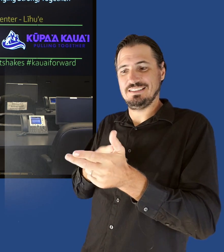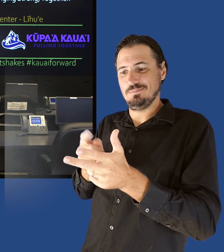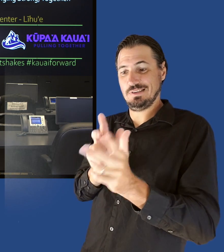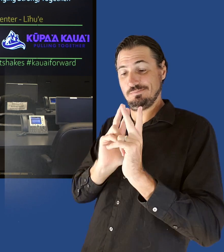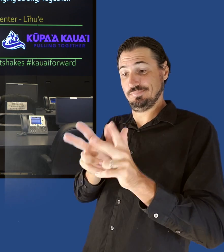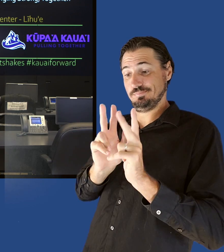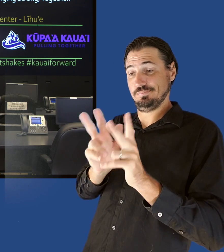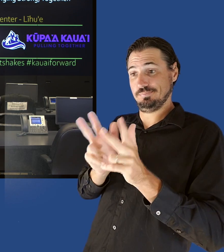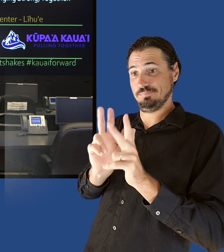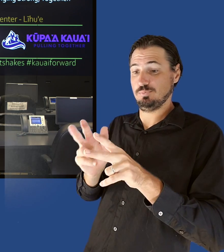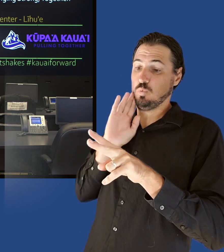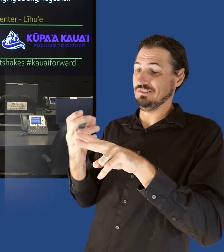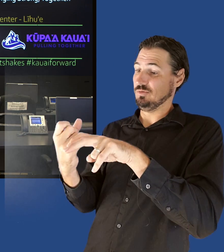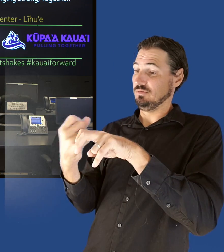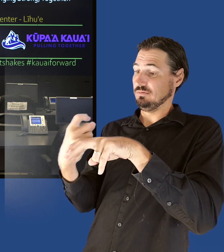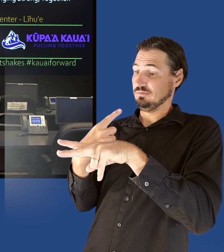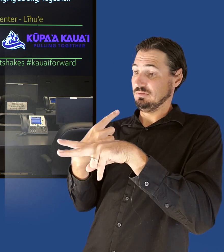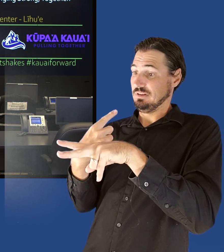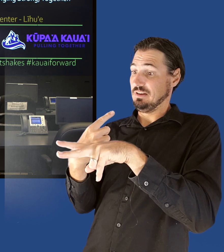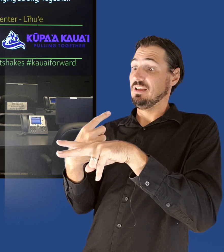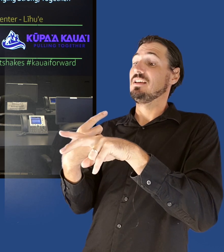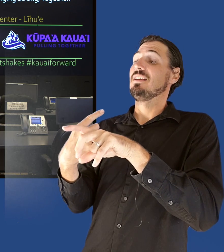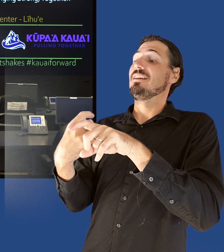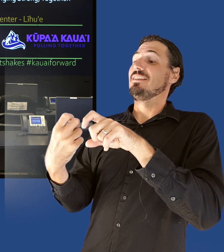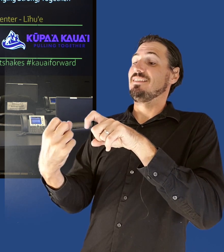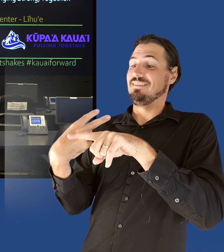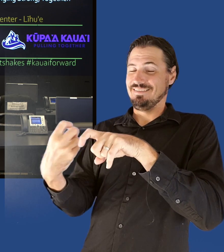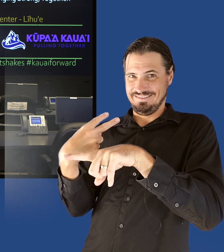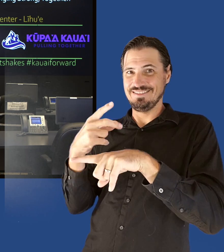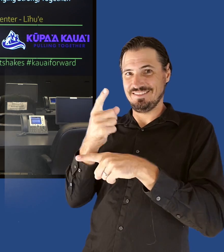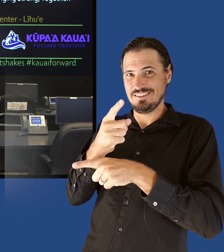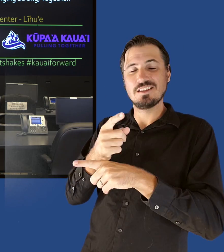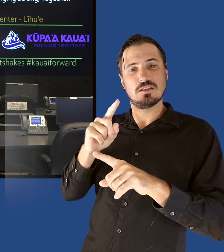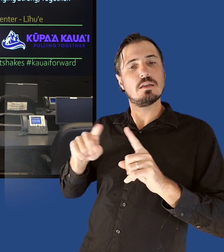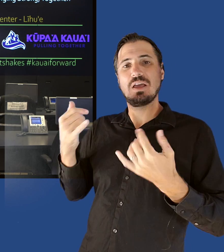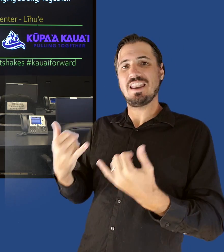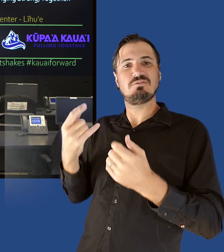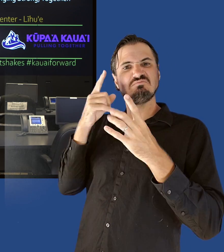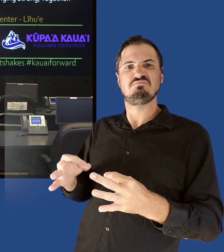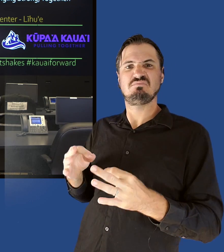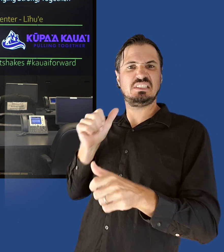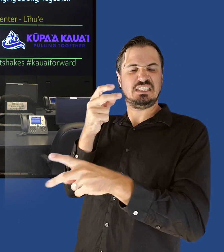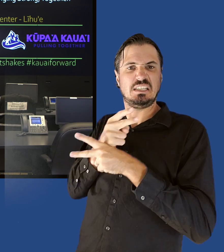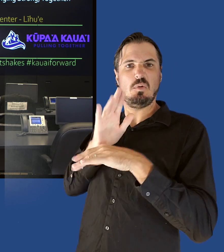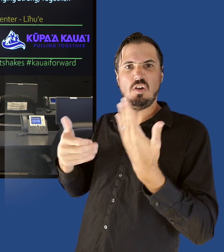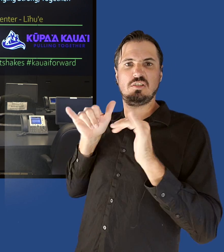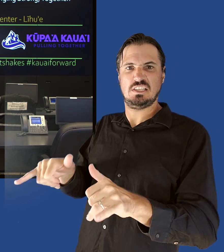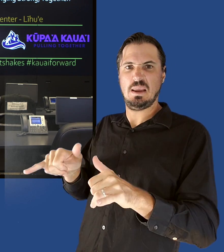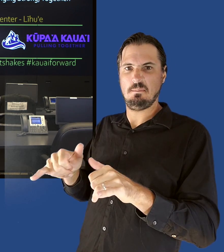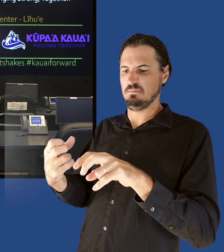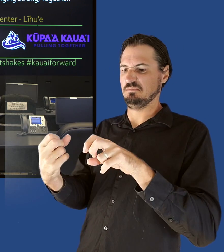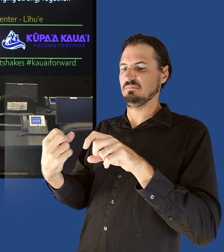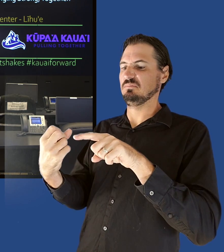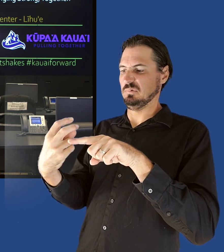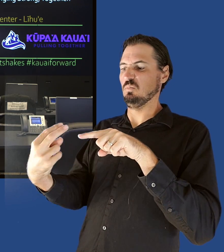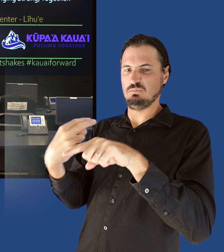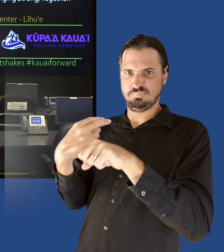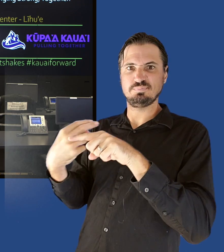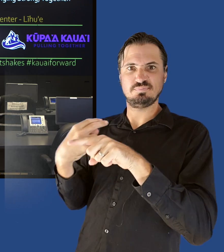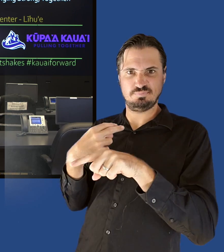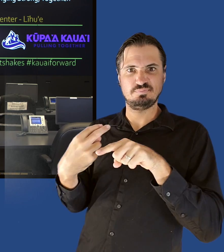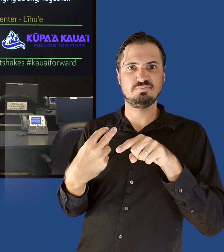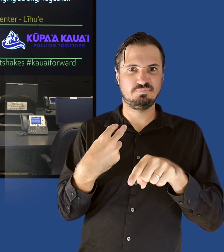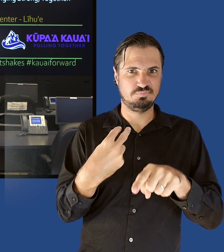The suspension is due to a significant reduction in traffic volume, which is down 29 percent. In the meantime, crews are being deployed in other Transportation work.